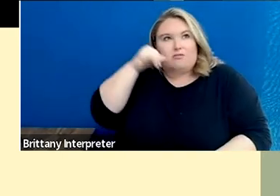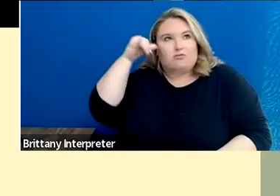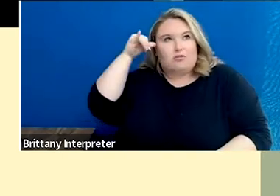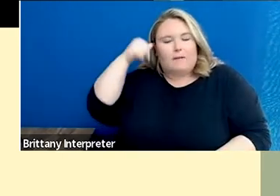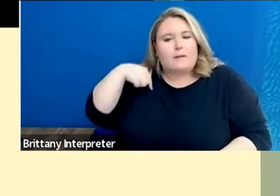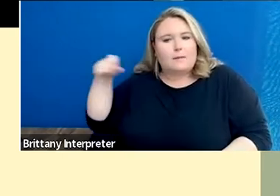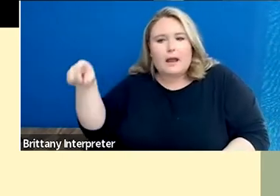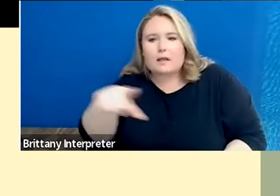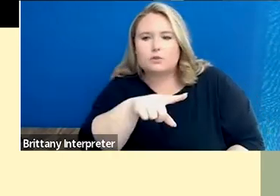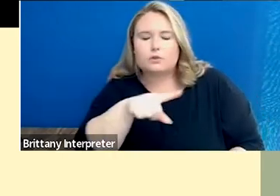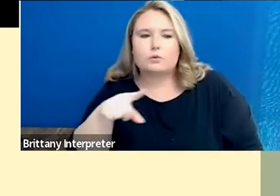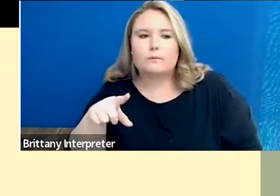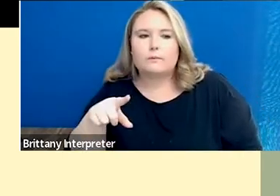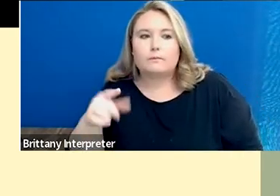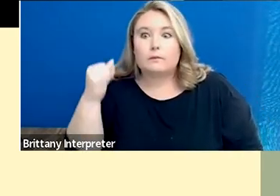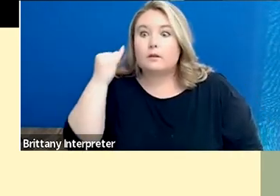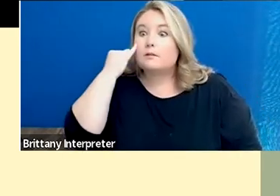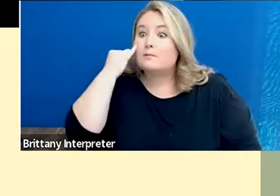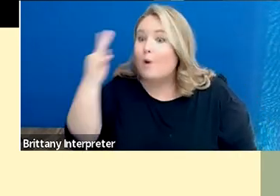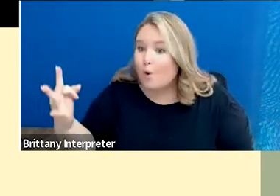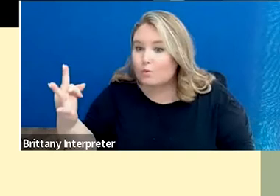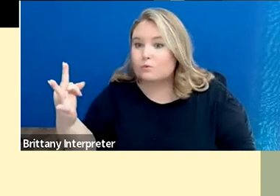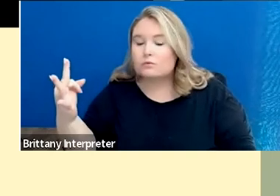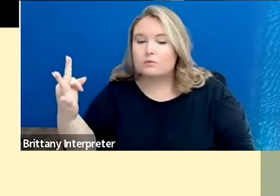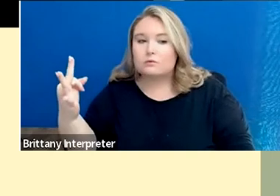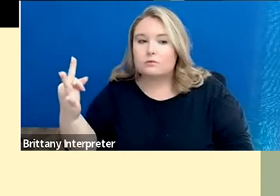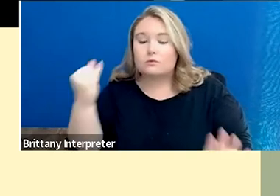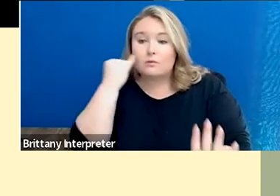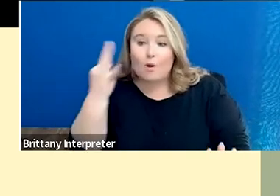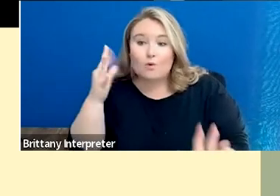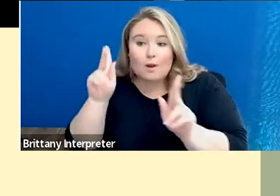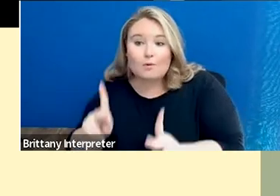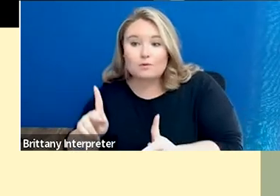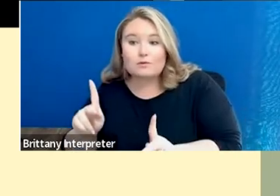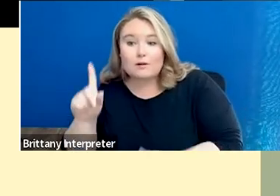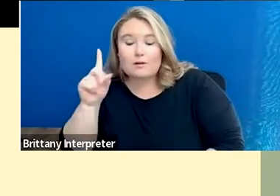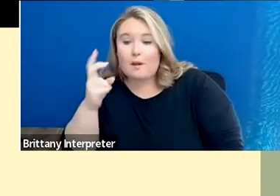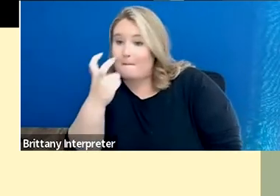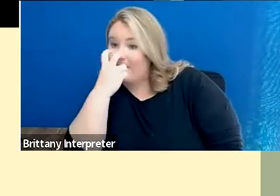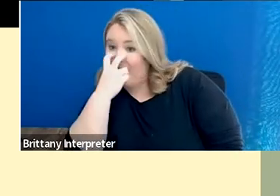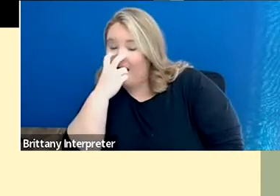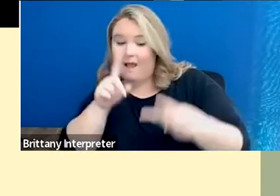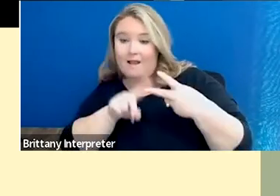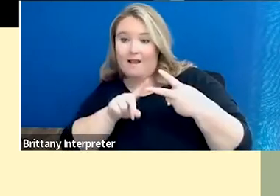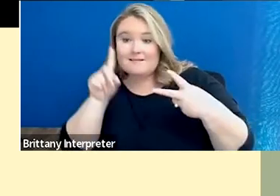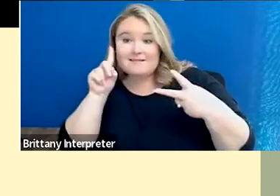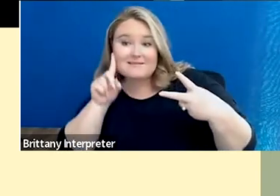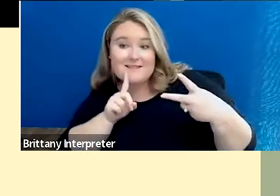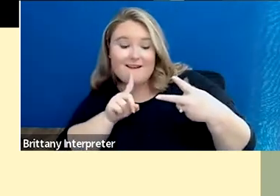What do we do if, God forbid, we have a person that's blind, deaf or in a chair in one of those buildings and in one of those apartments?